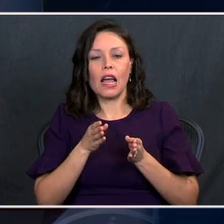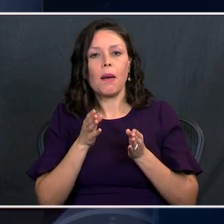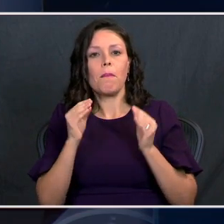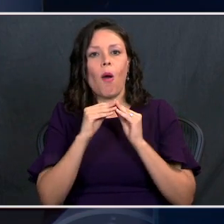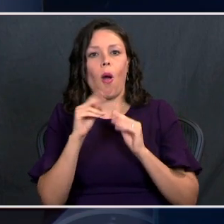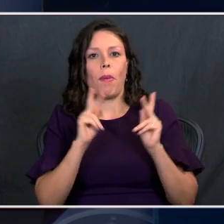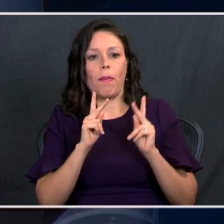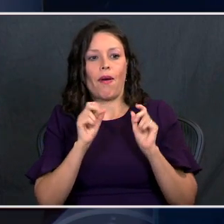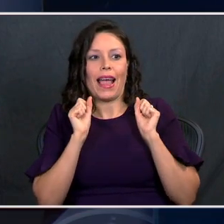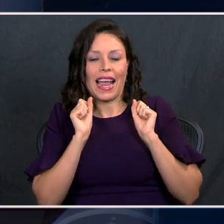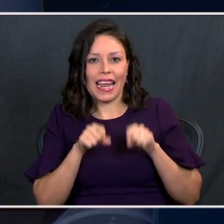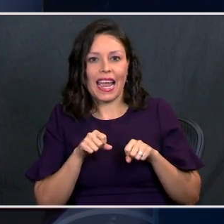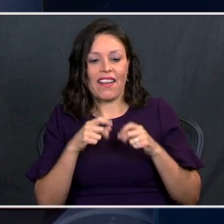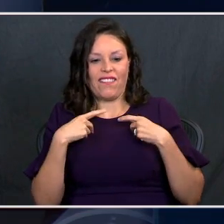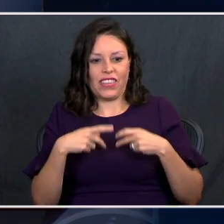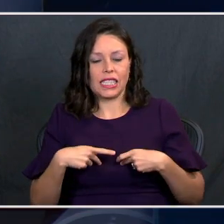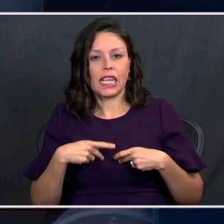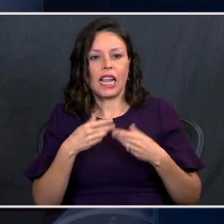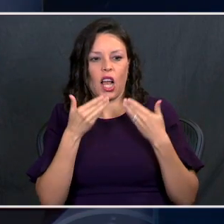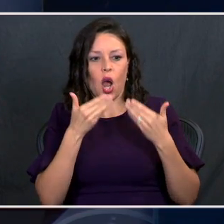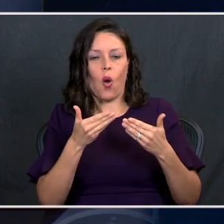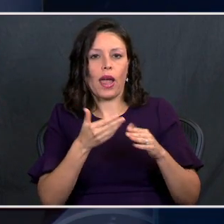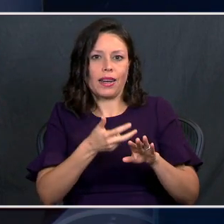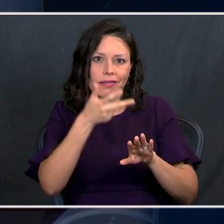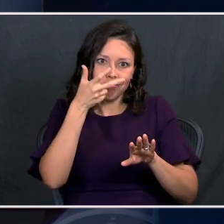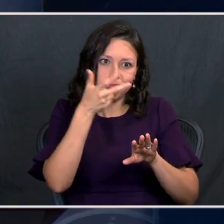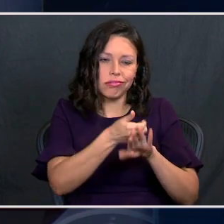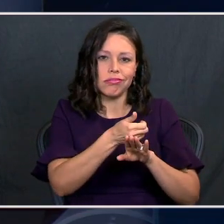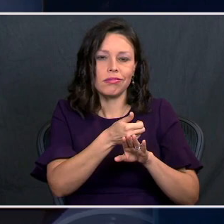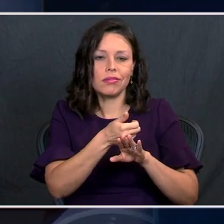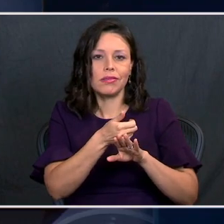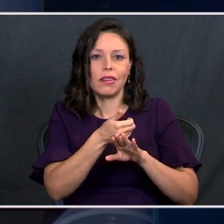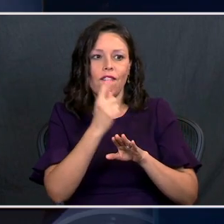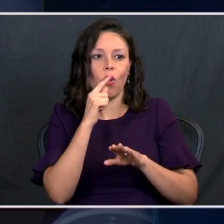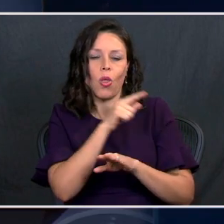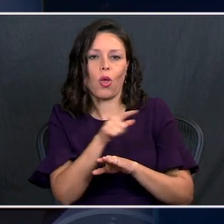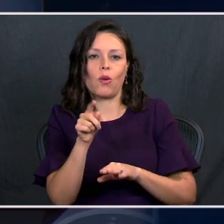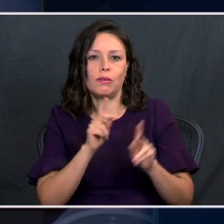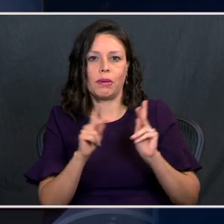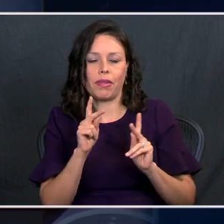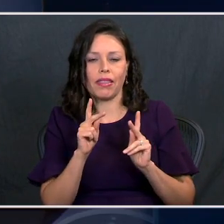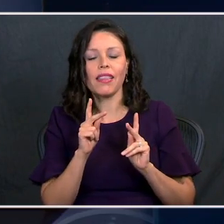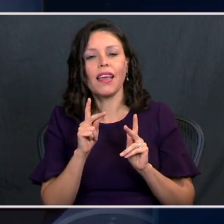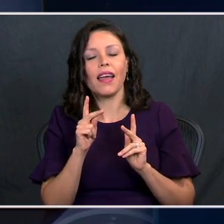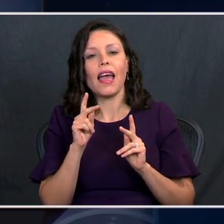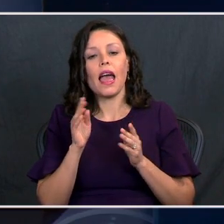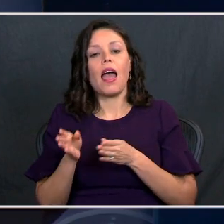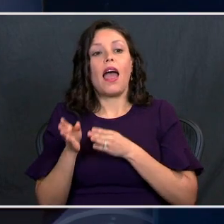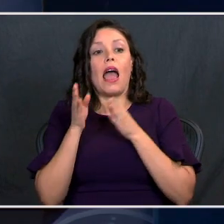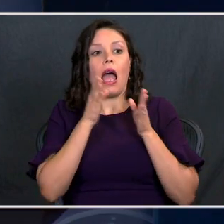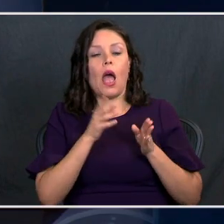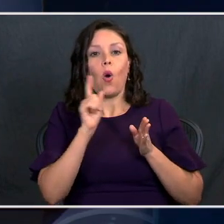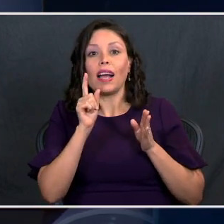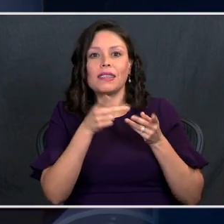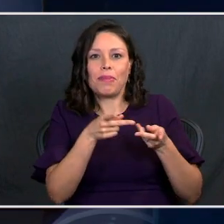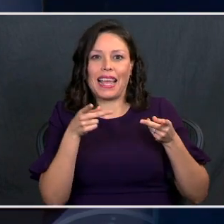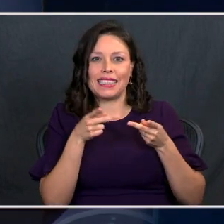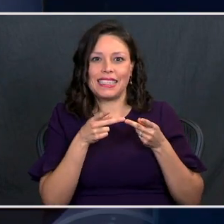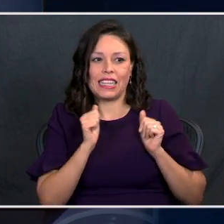who can physically put the shots into the arms of Americans, and it's about ensuring we have places that that can be done.